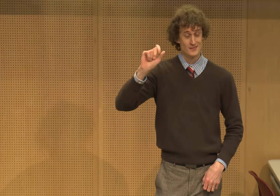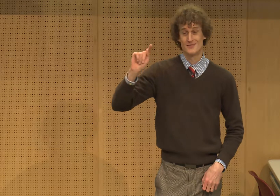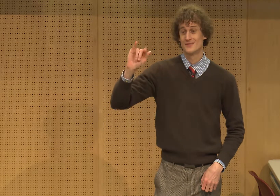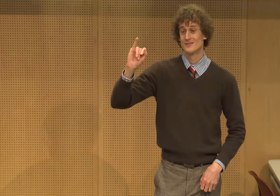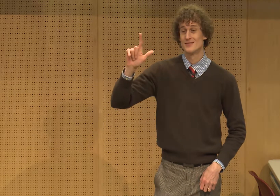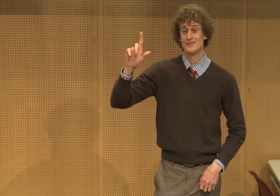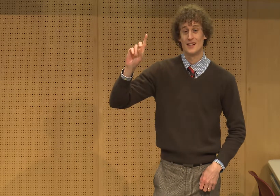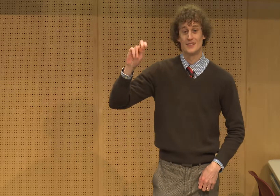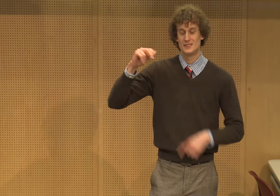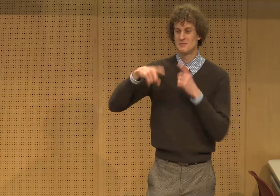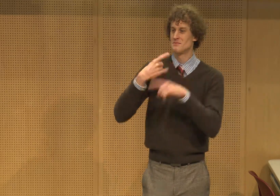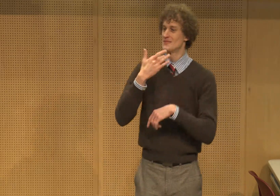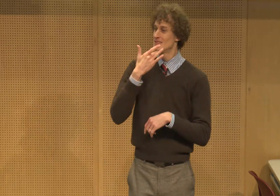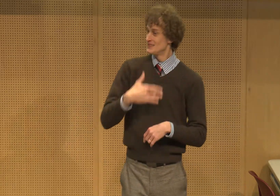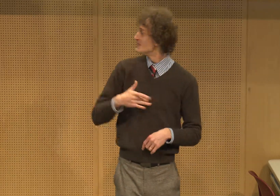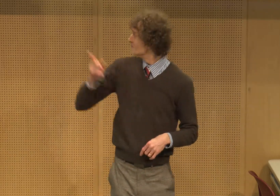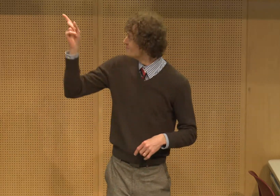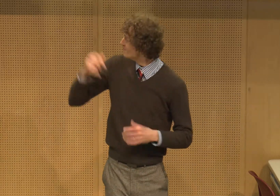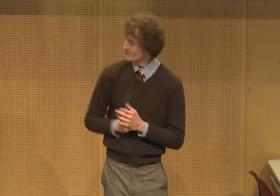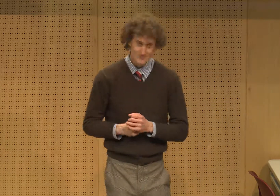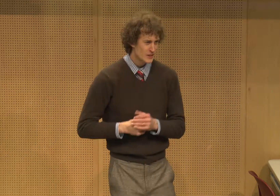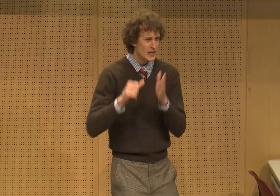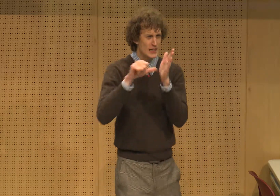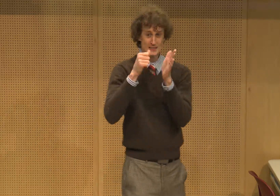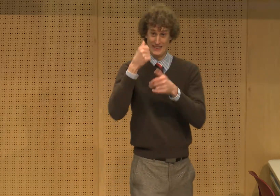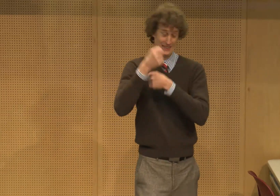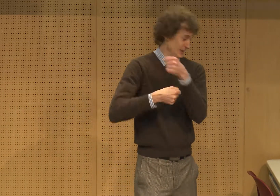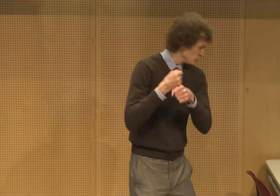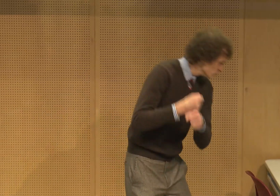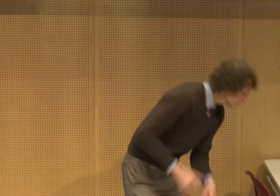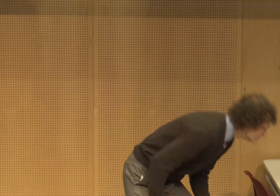It was created by Douglas Tilden. This is his name sign,